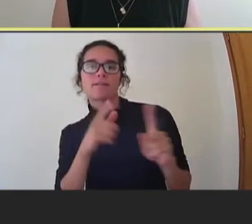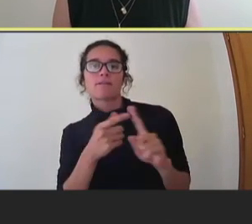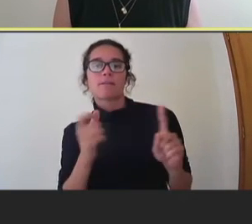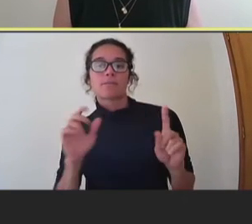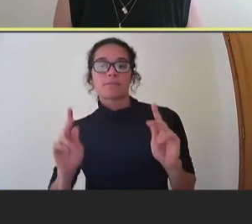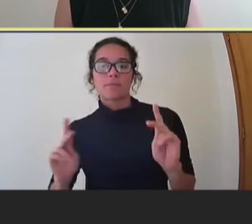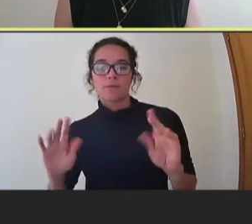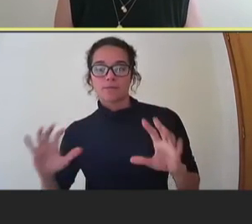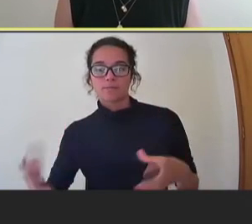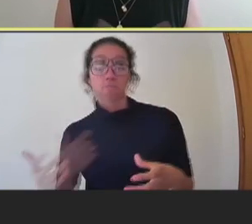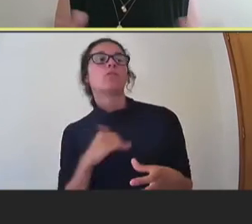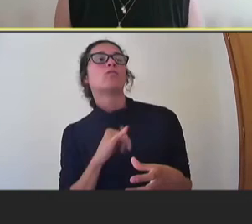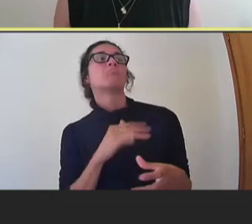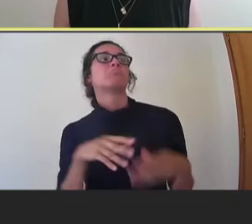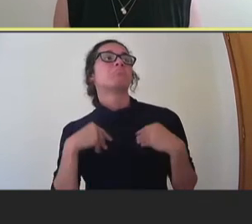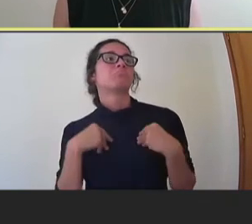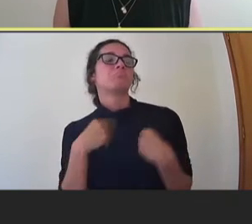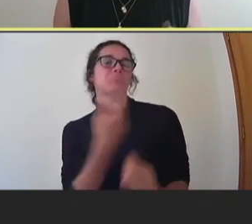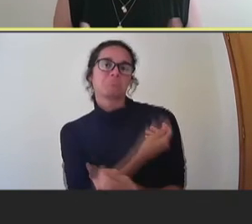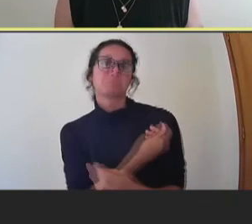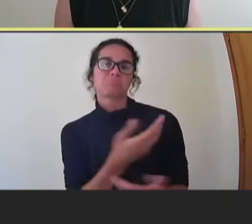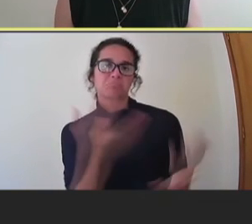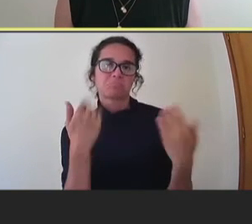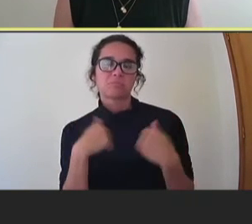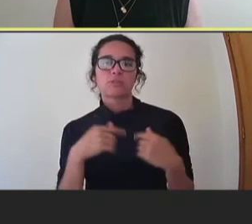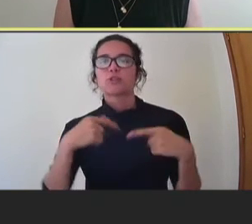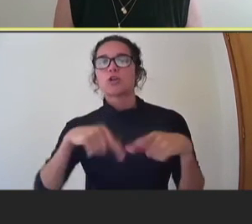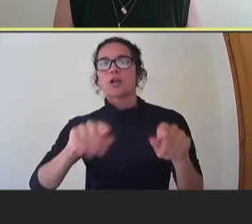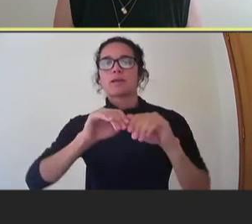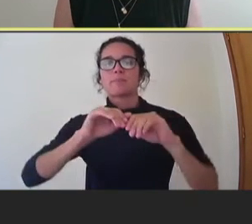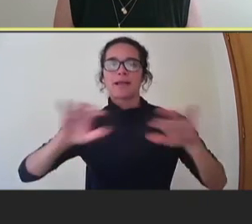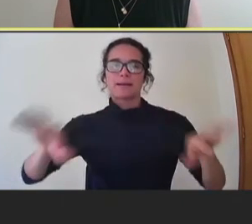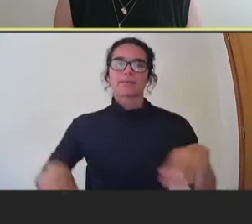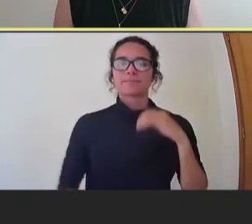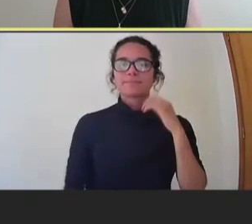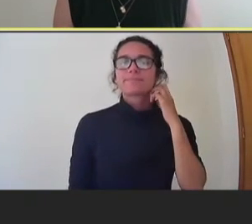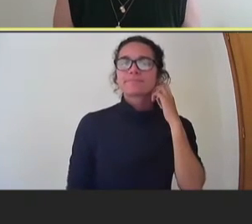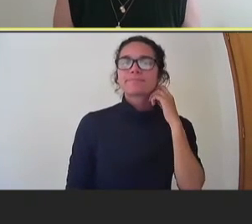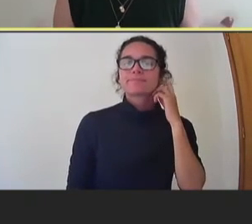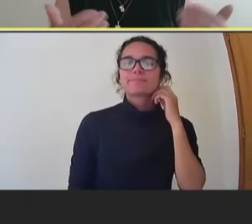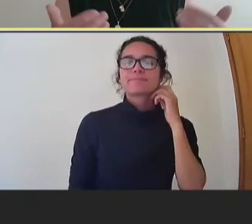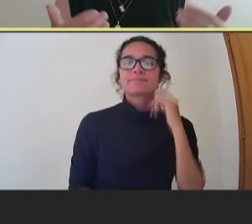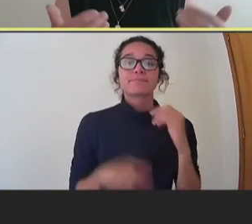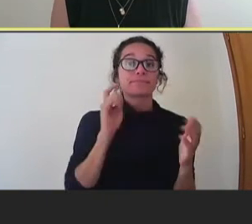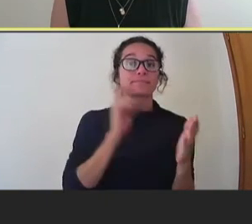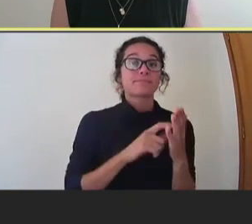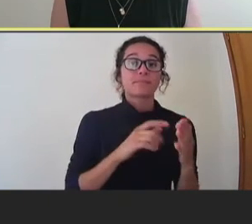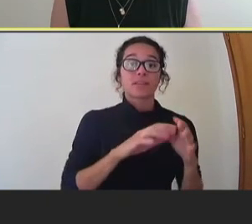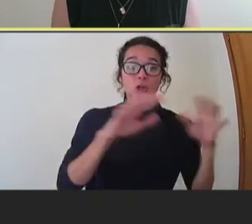And what we have seen globally and what I know we've seen in the U.S. is we've seen a falling